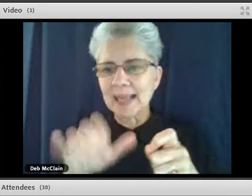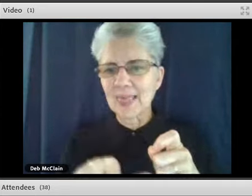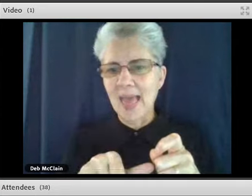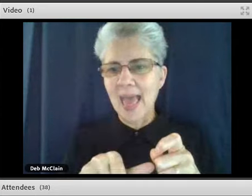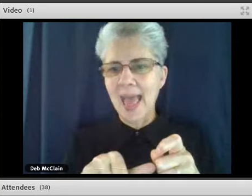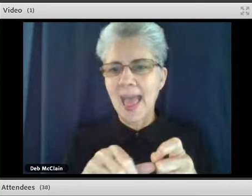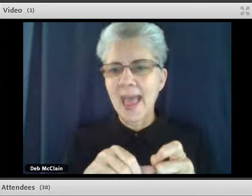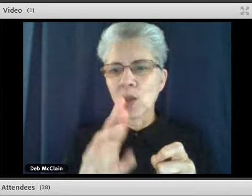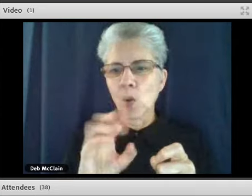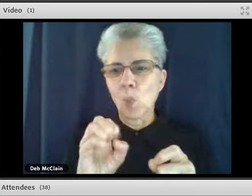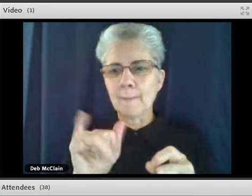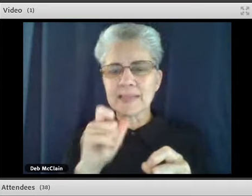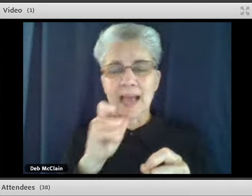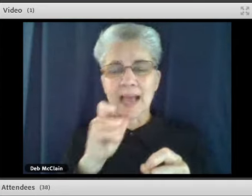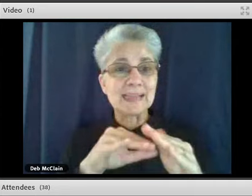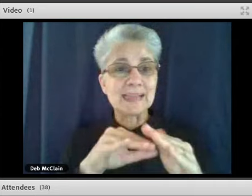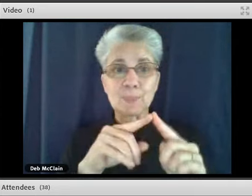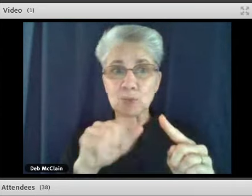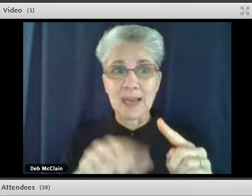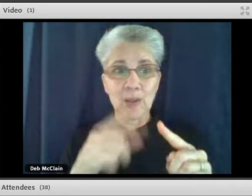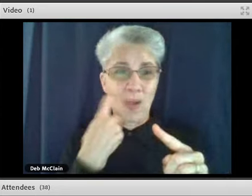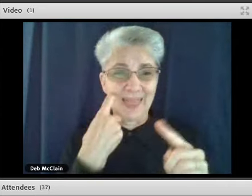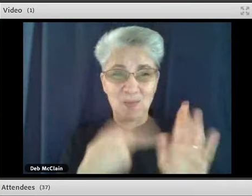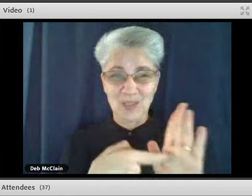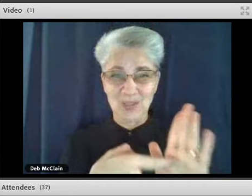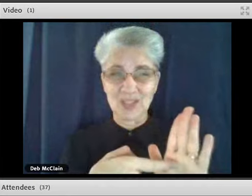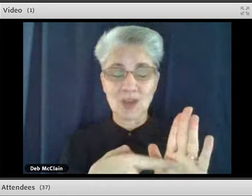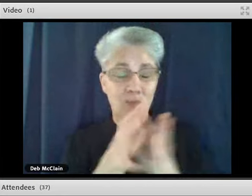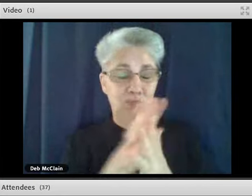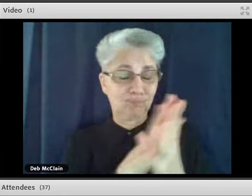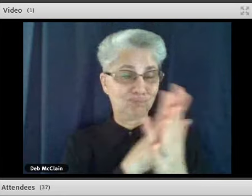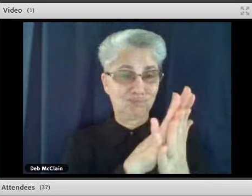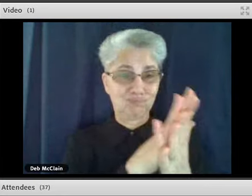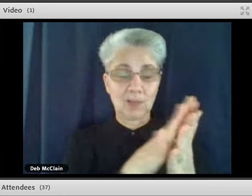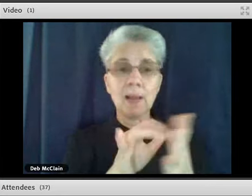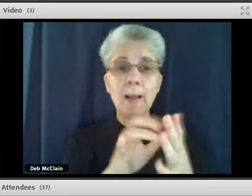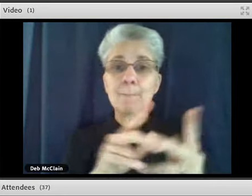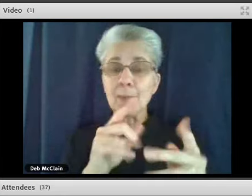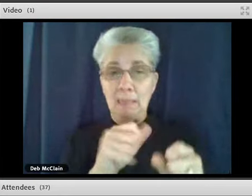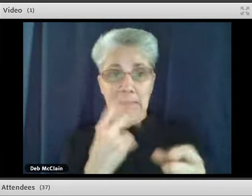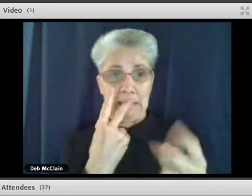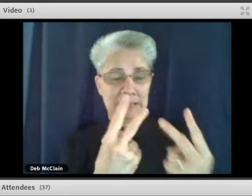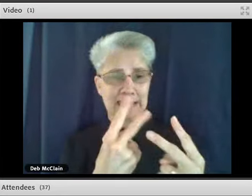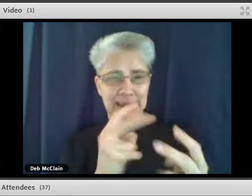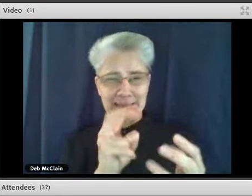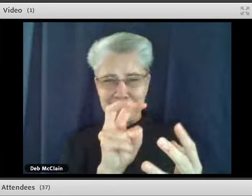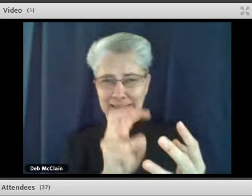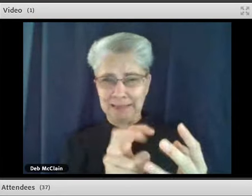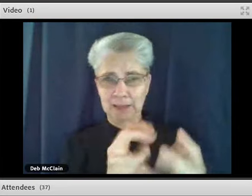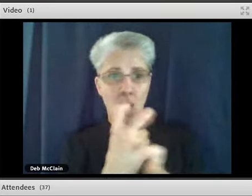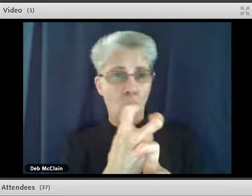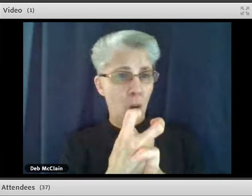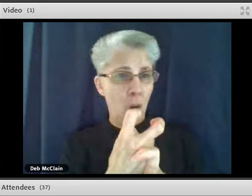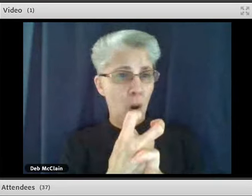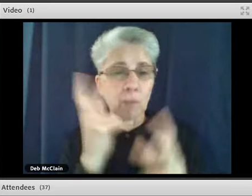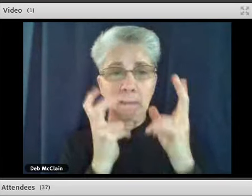That bridal website is not accessible to anyone. Exactly. And even people that can see